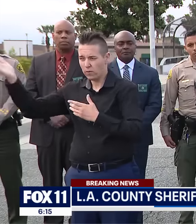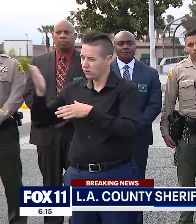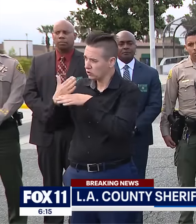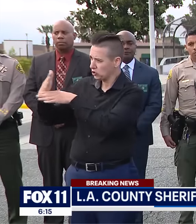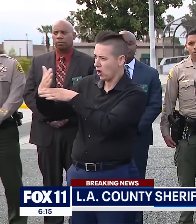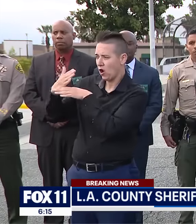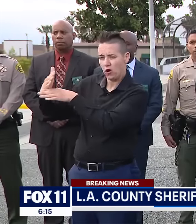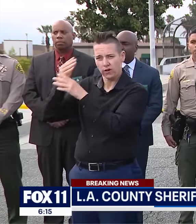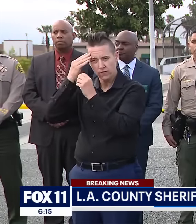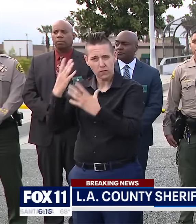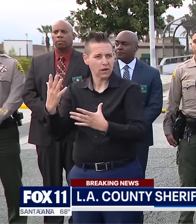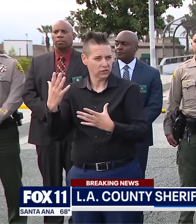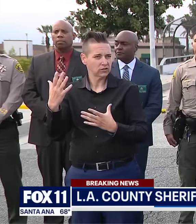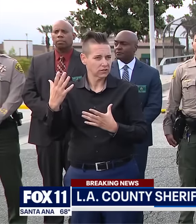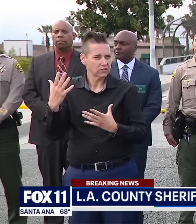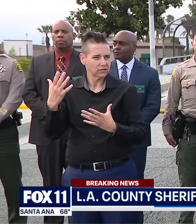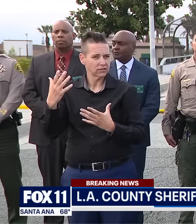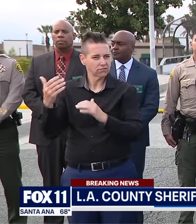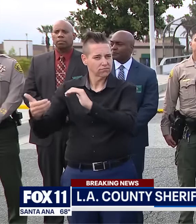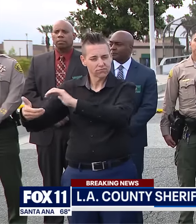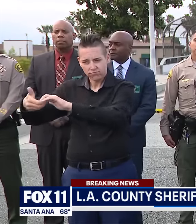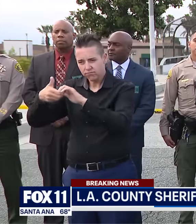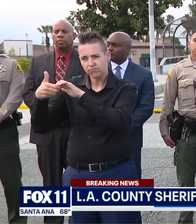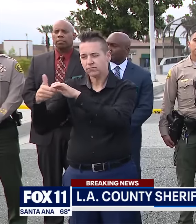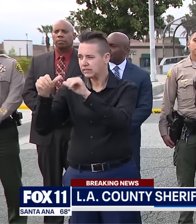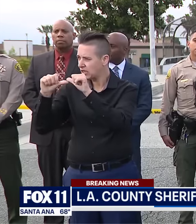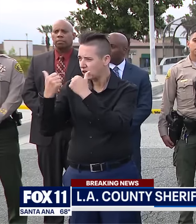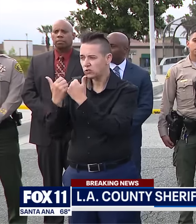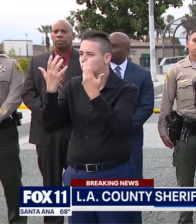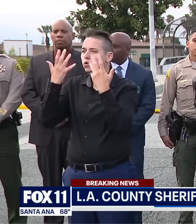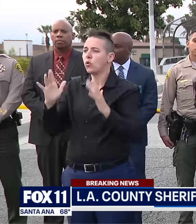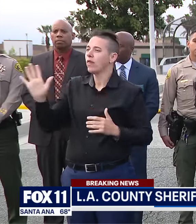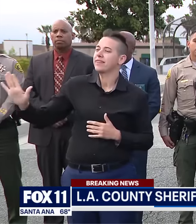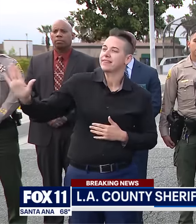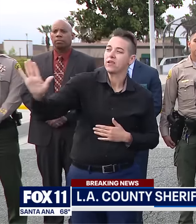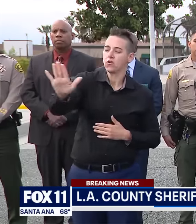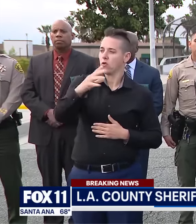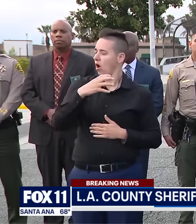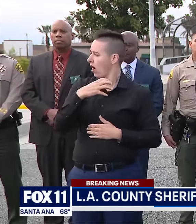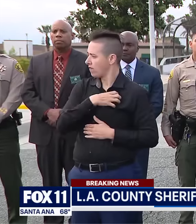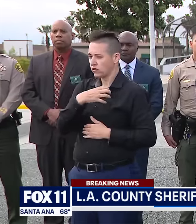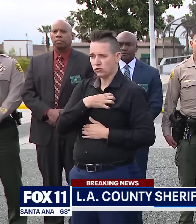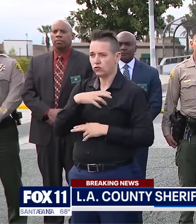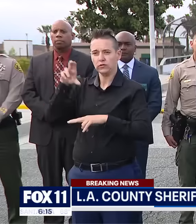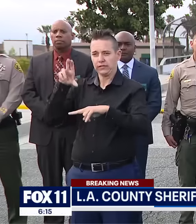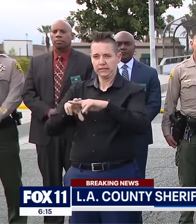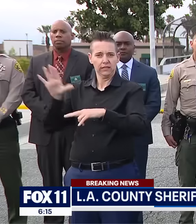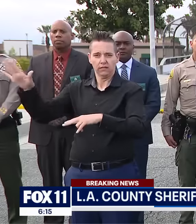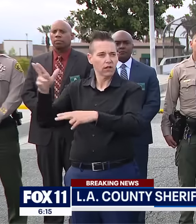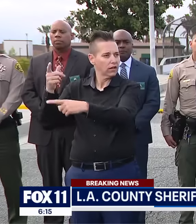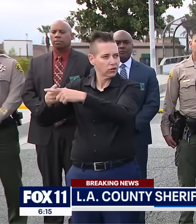employees. And then we're communicating not only with our the members of our department, but, through just like we would